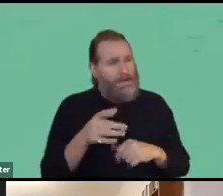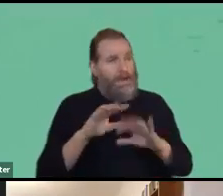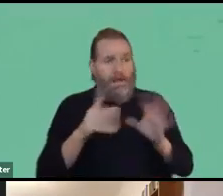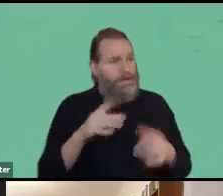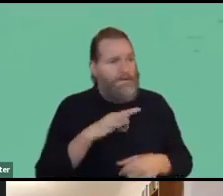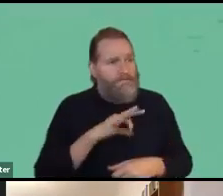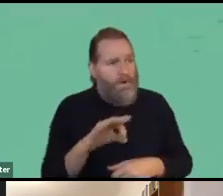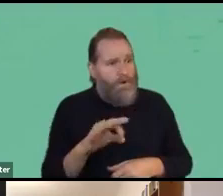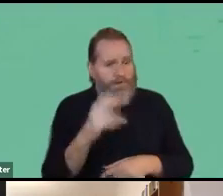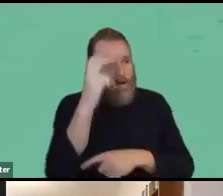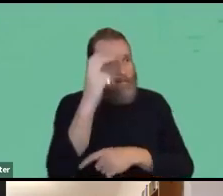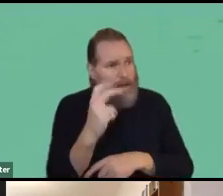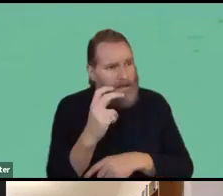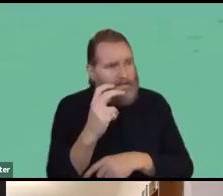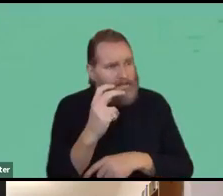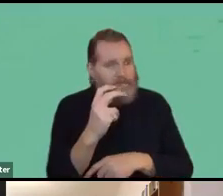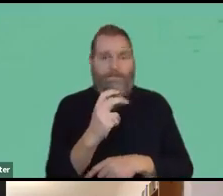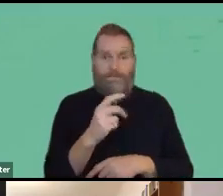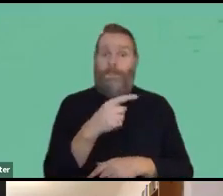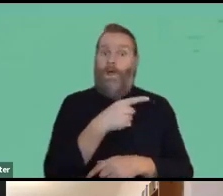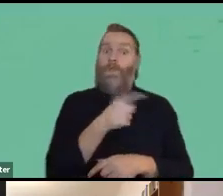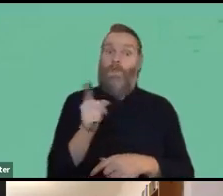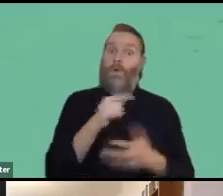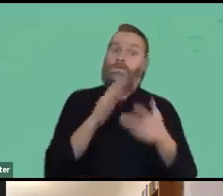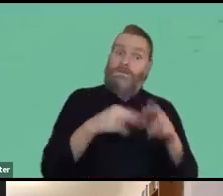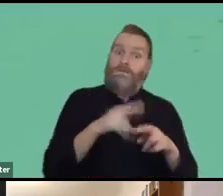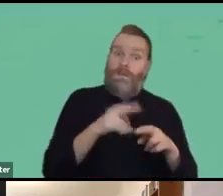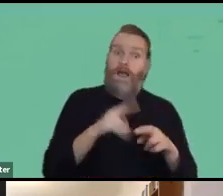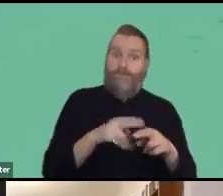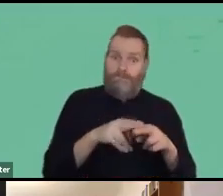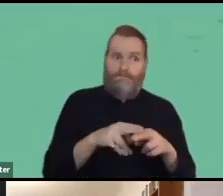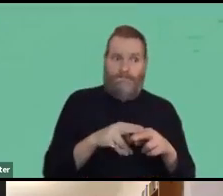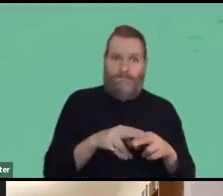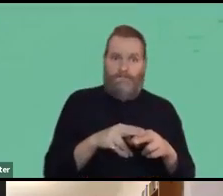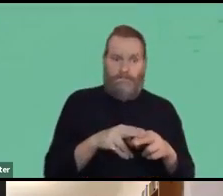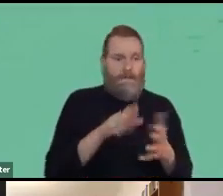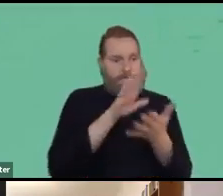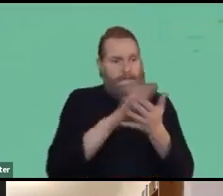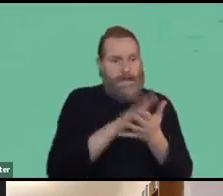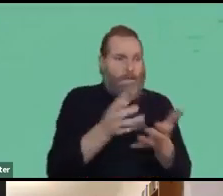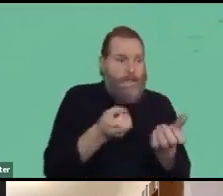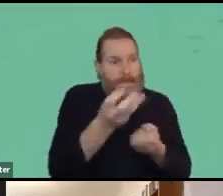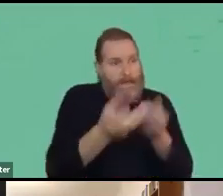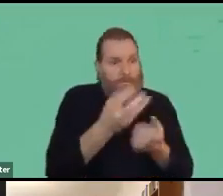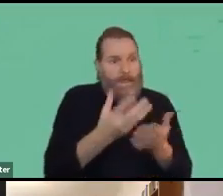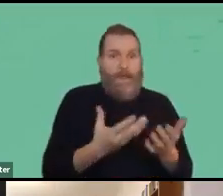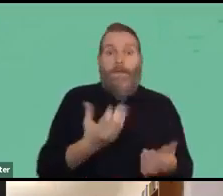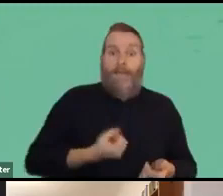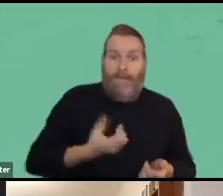administering benefits that they actually need to look to to take as well shows that this government